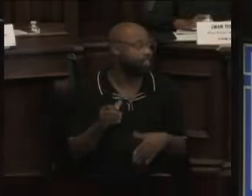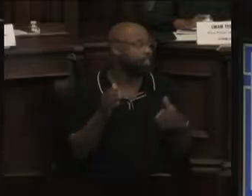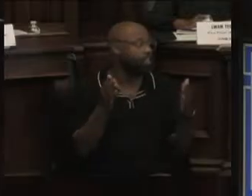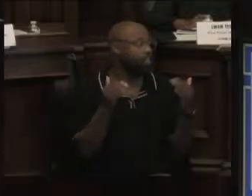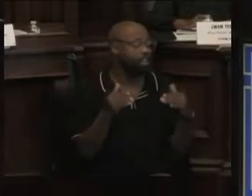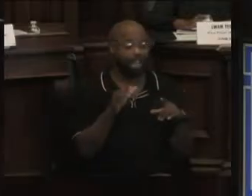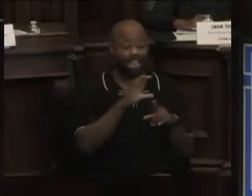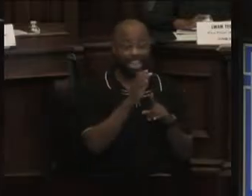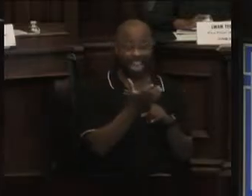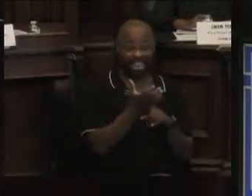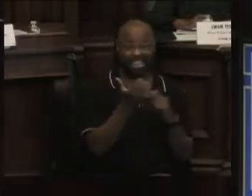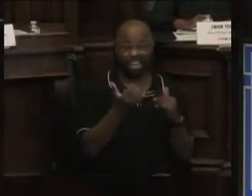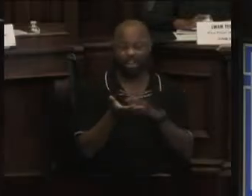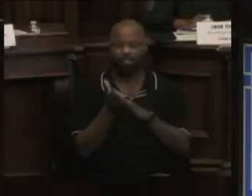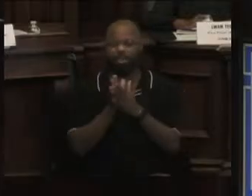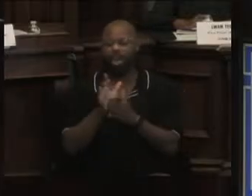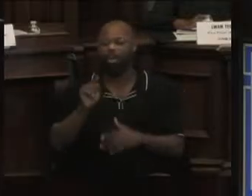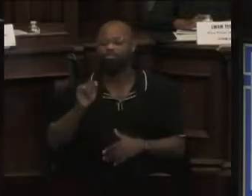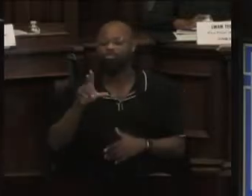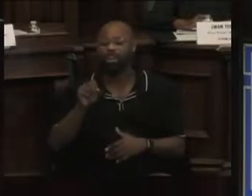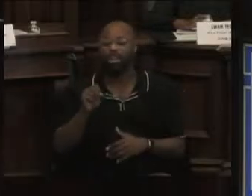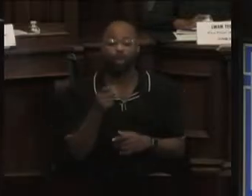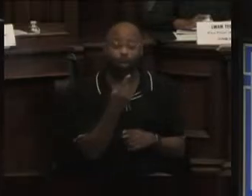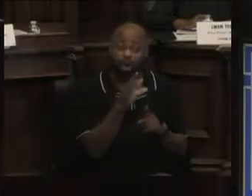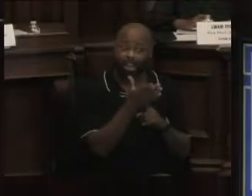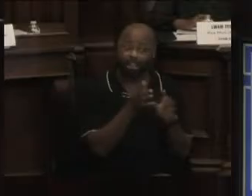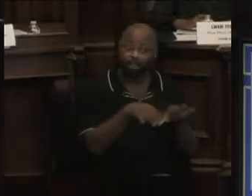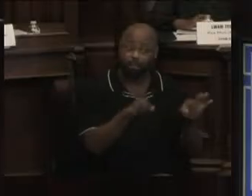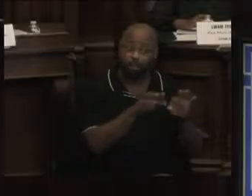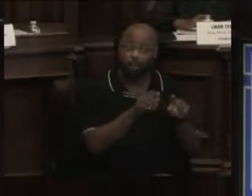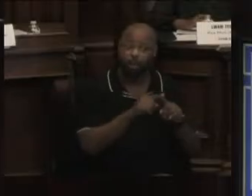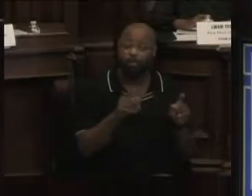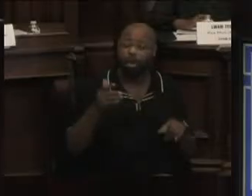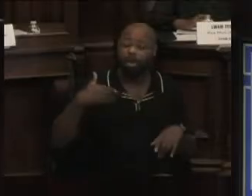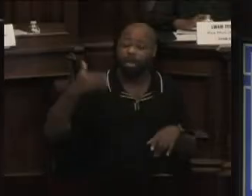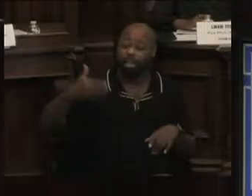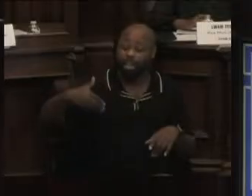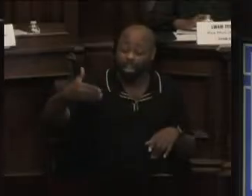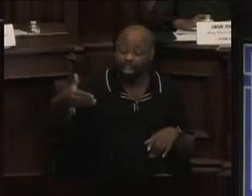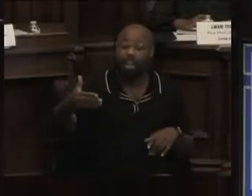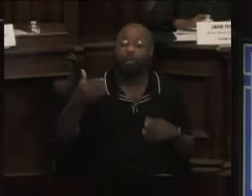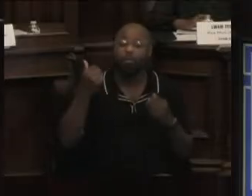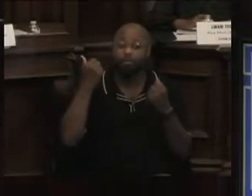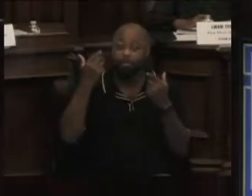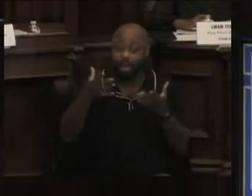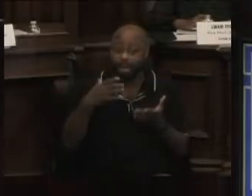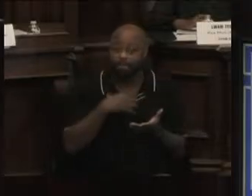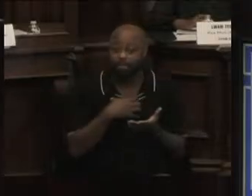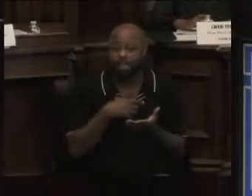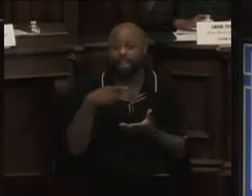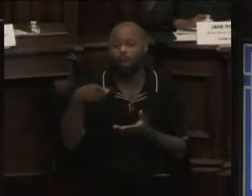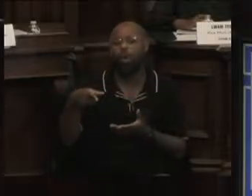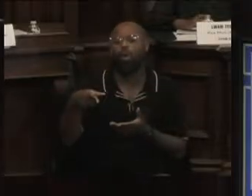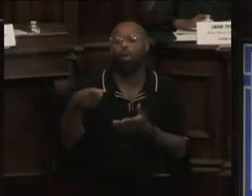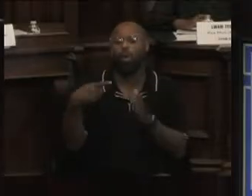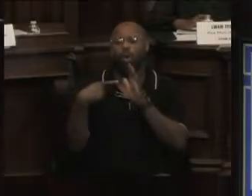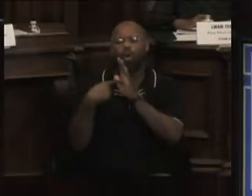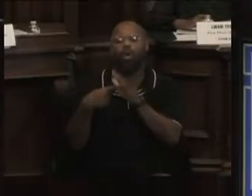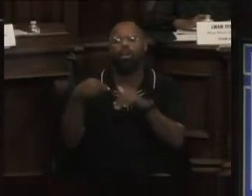concerns and system level trends from cases to trends.